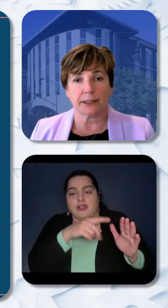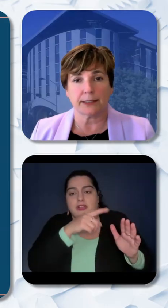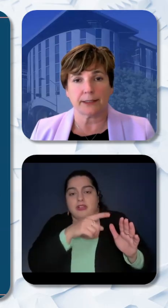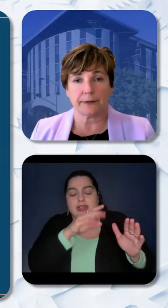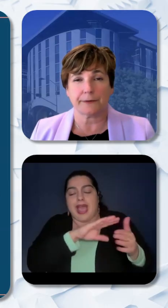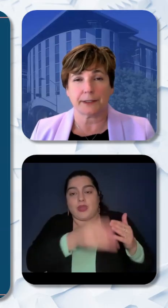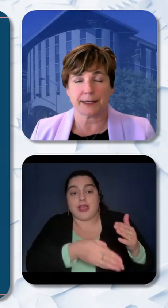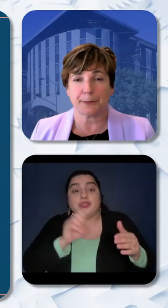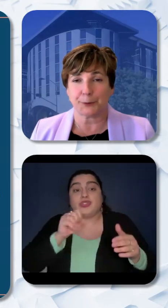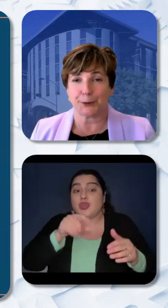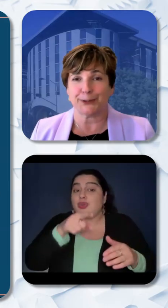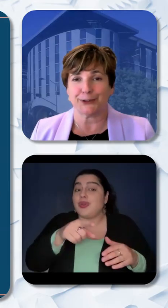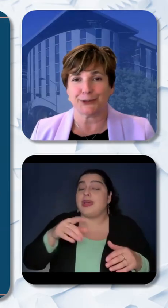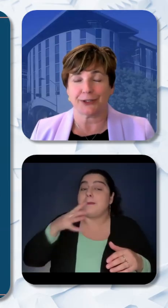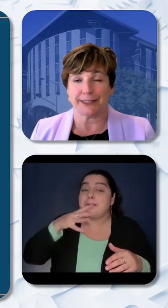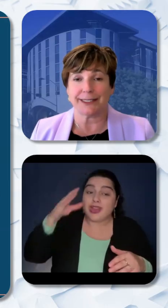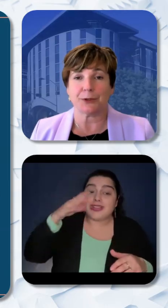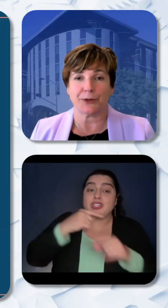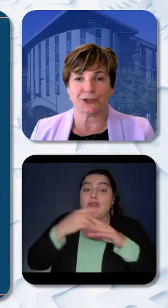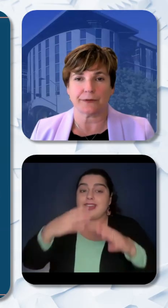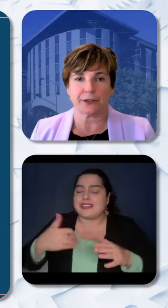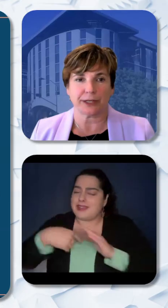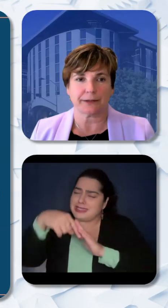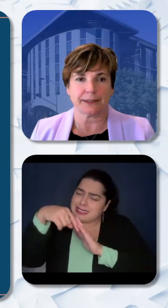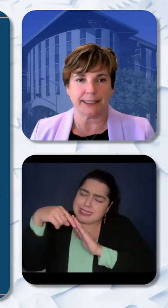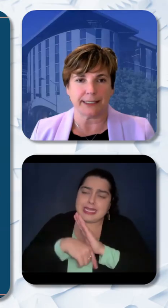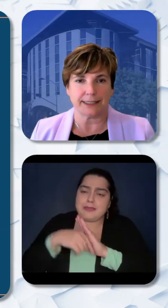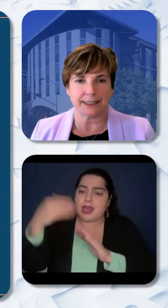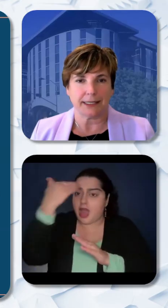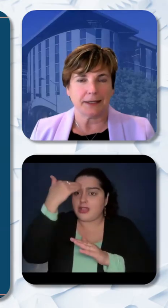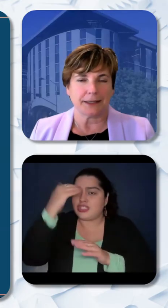guardians have the depth knowledge and deep knowledge of their child's needs.